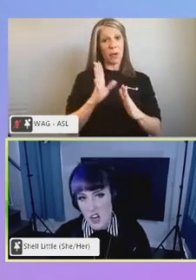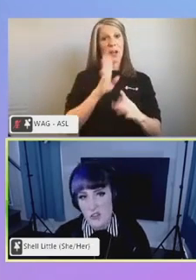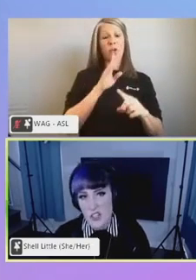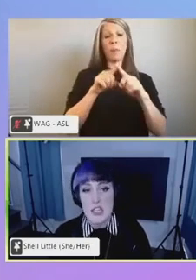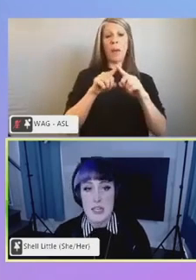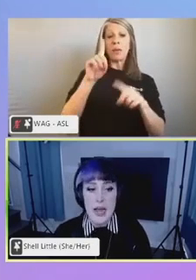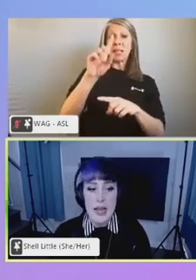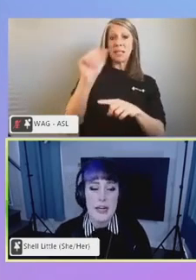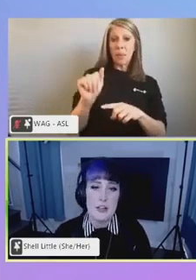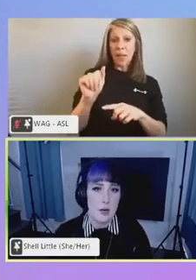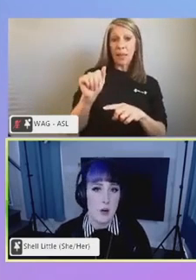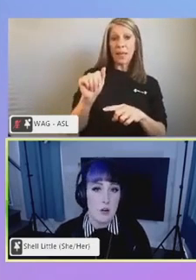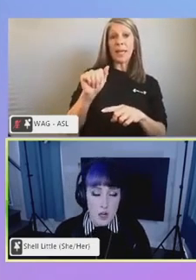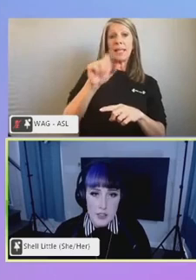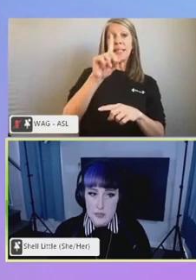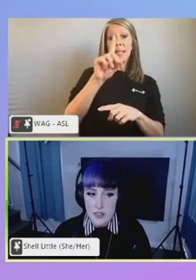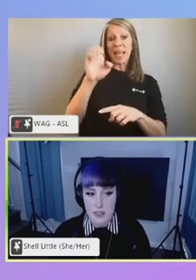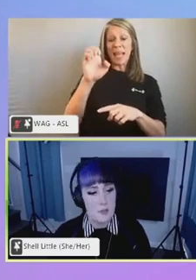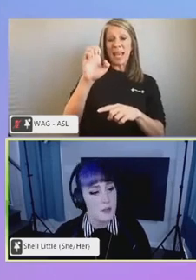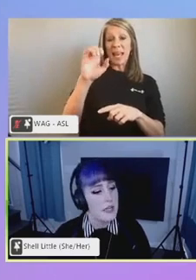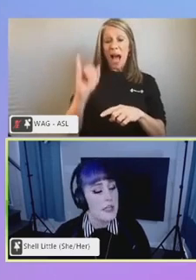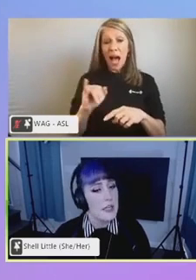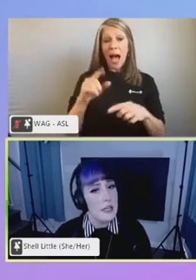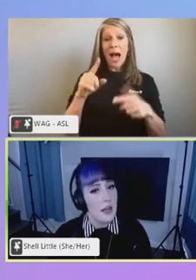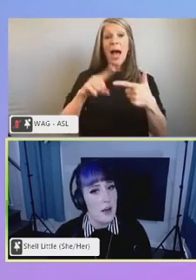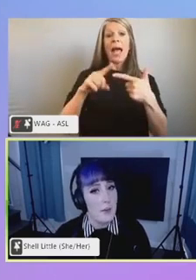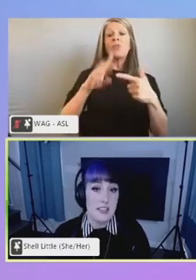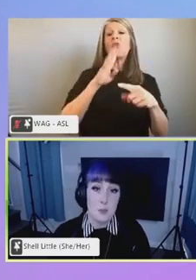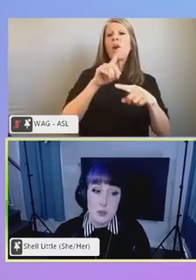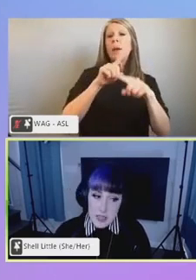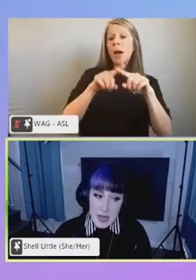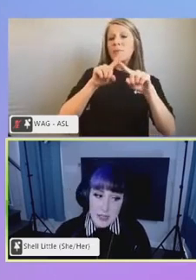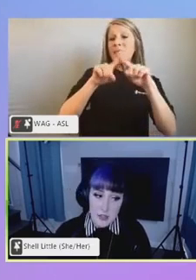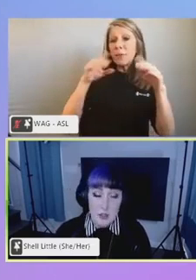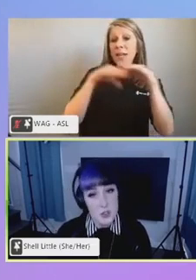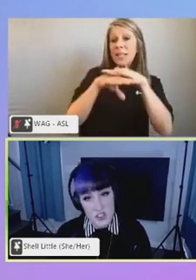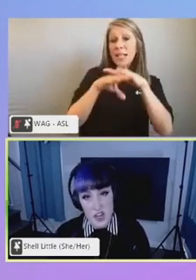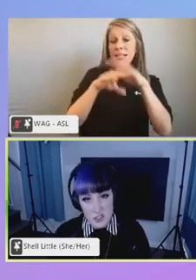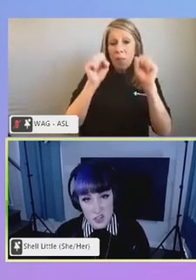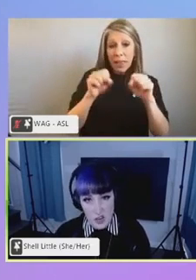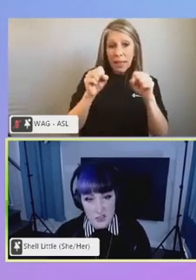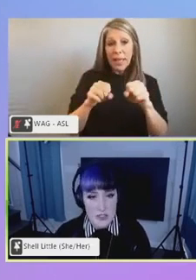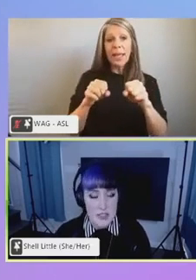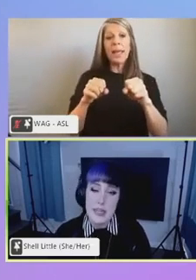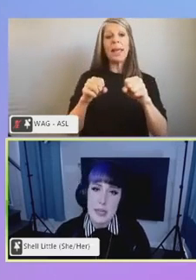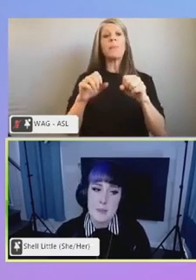senior accessibility specialist. I am an inclusive design consultant and speaker. I speak on disability related